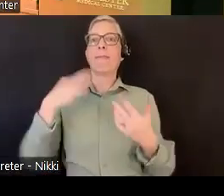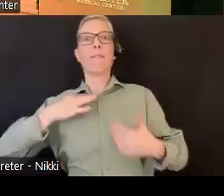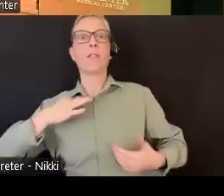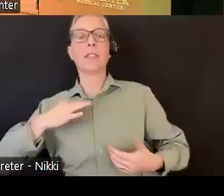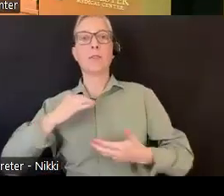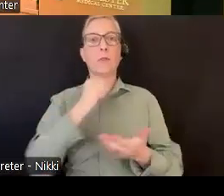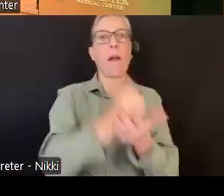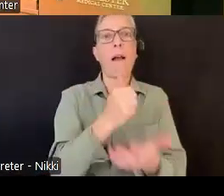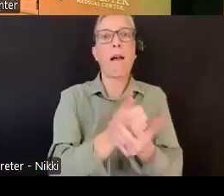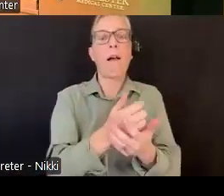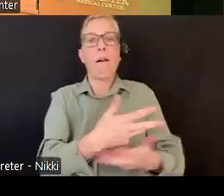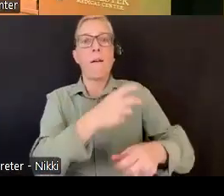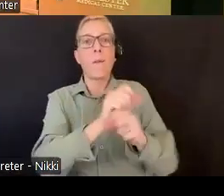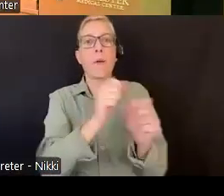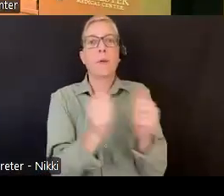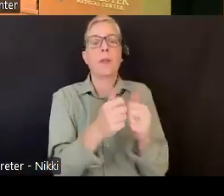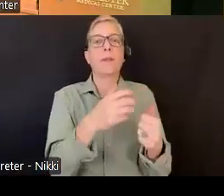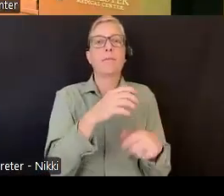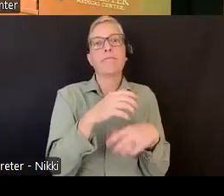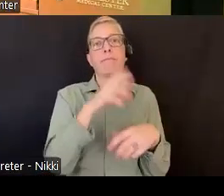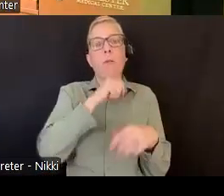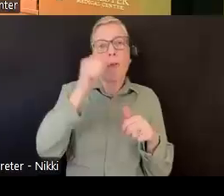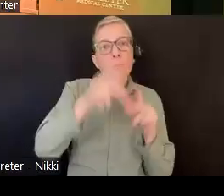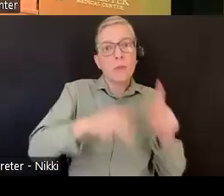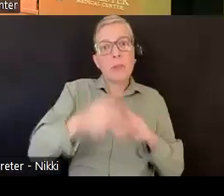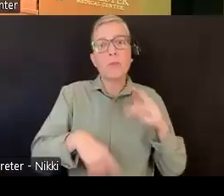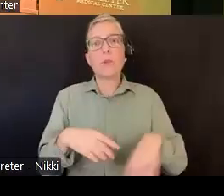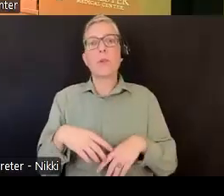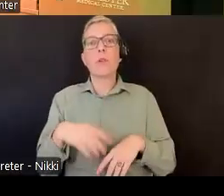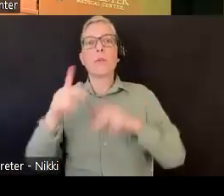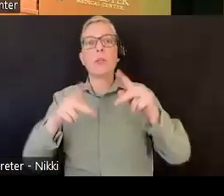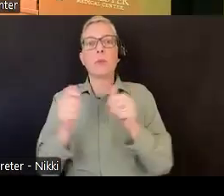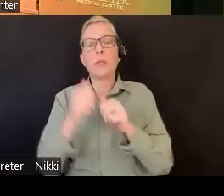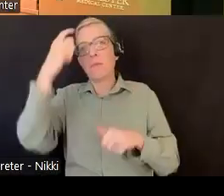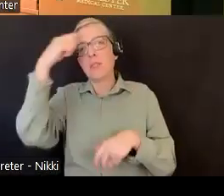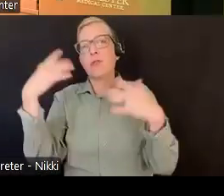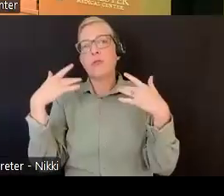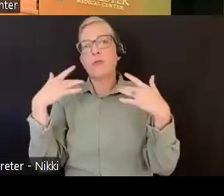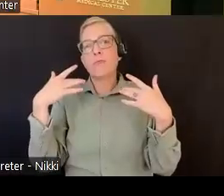and to support local institutions that really does translate well. Um, and then the last thing we're